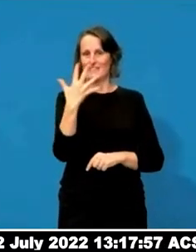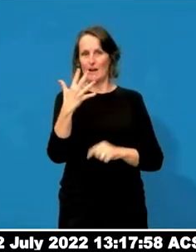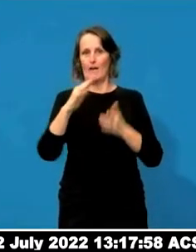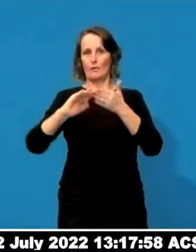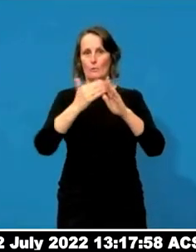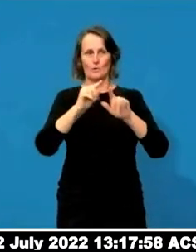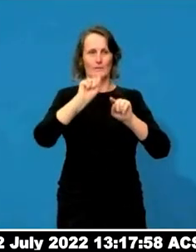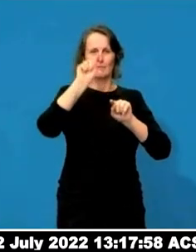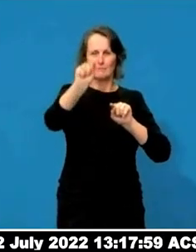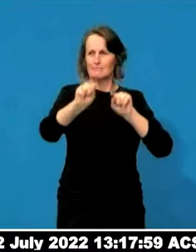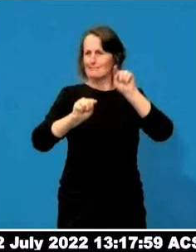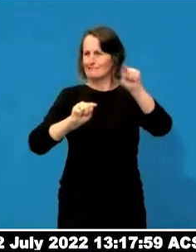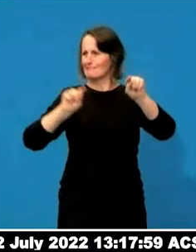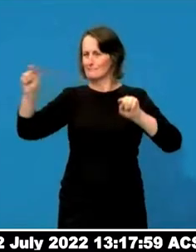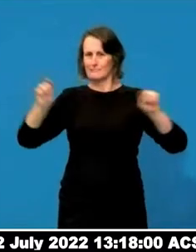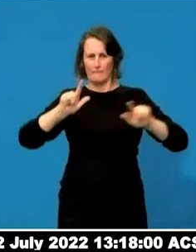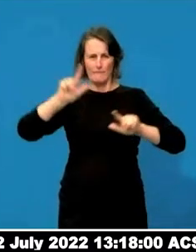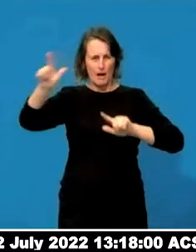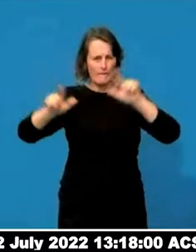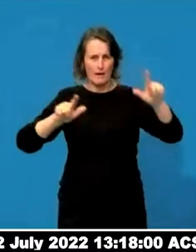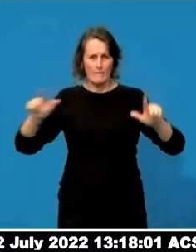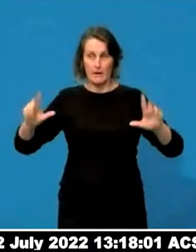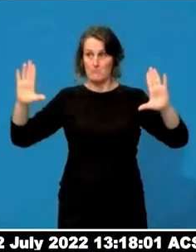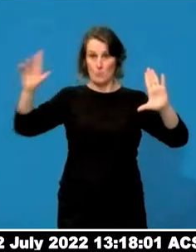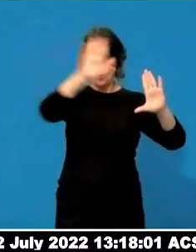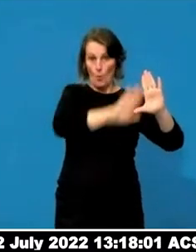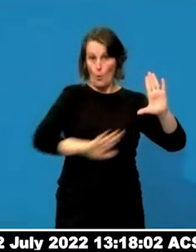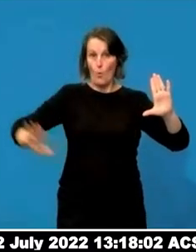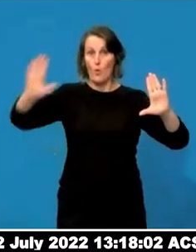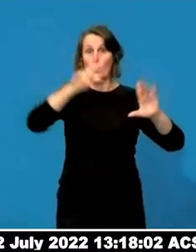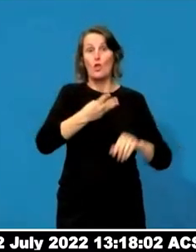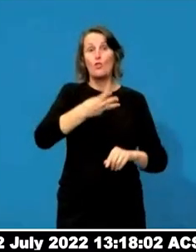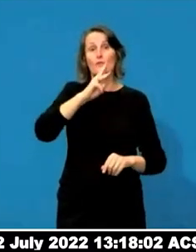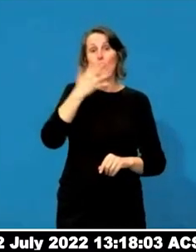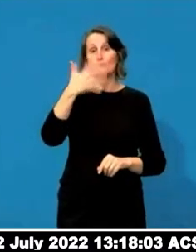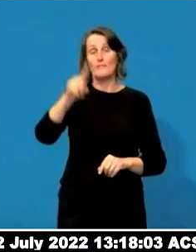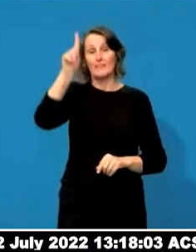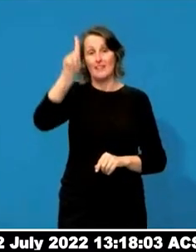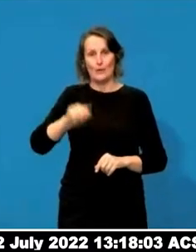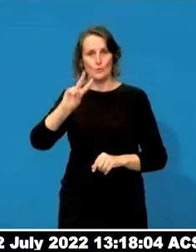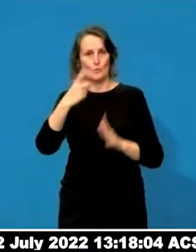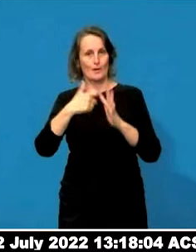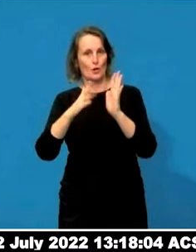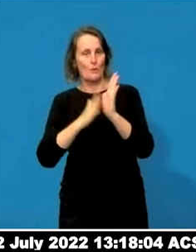spread across 350,000 square kilometres across Western Australia, South Australia,